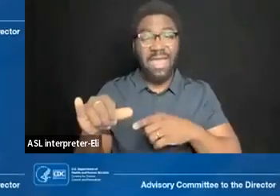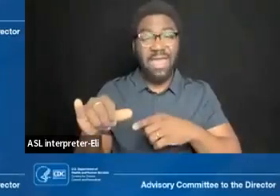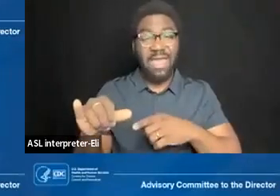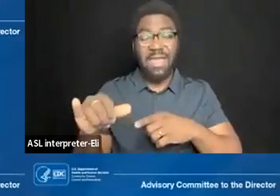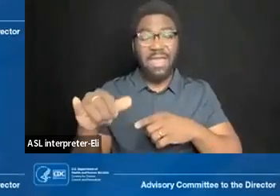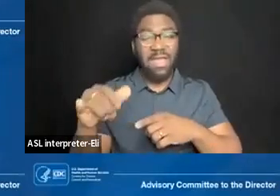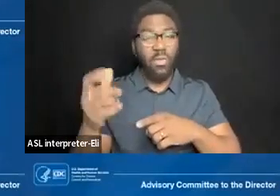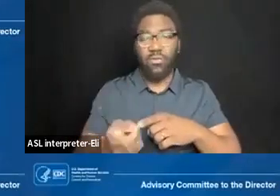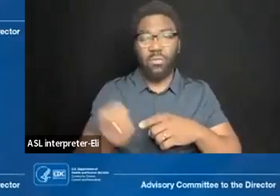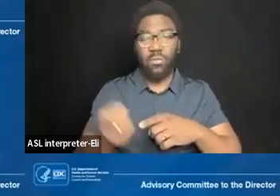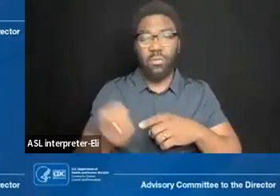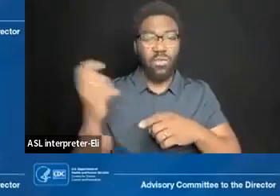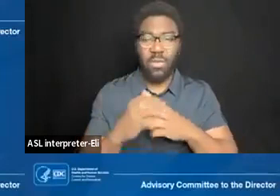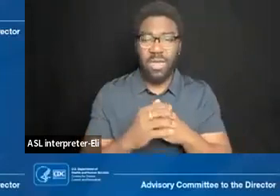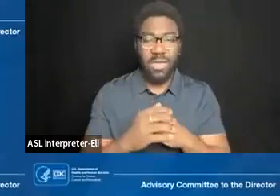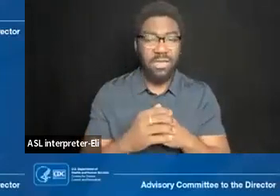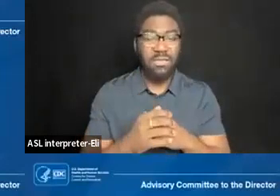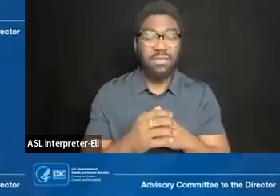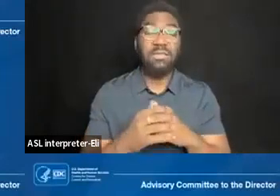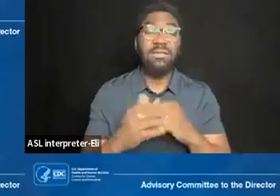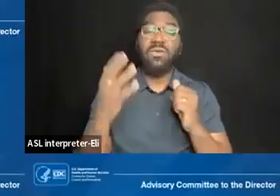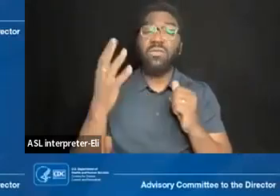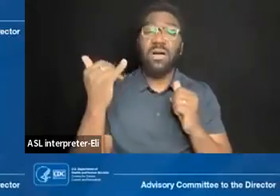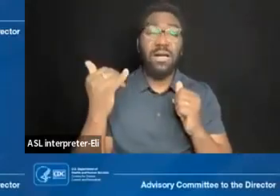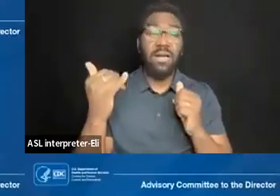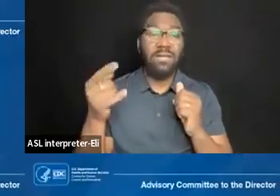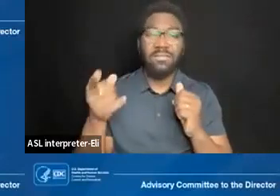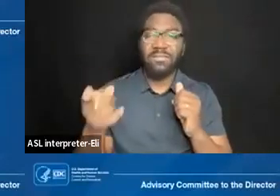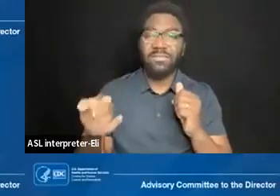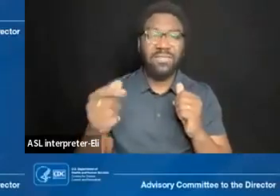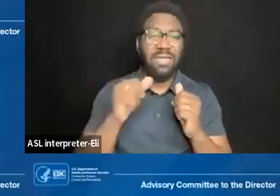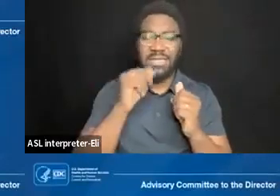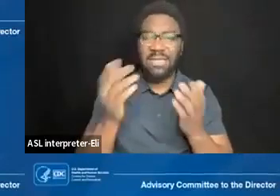Part of that is because it didn't offer full visibility,